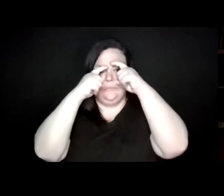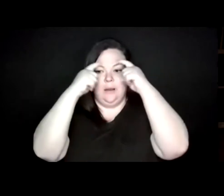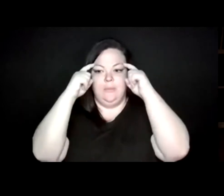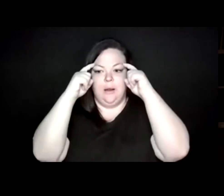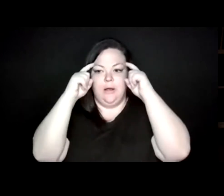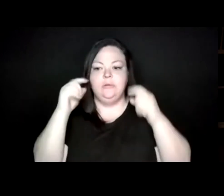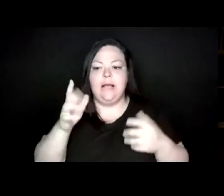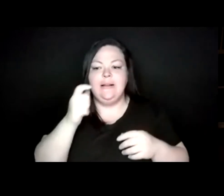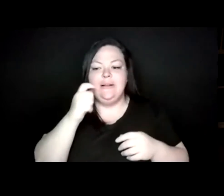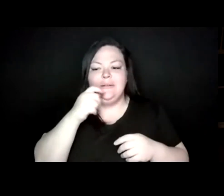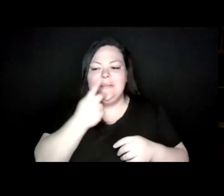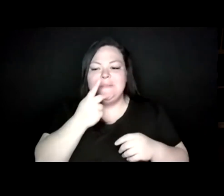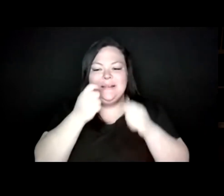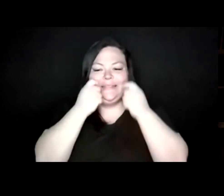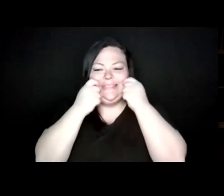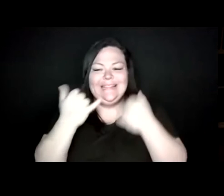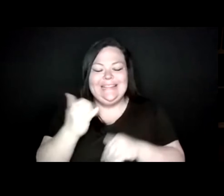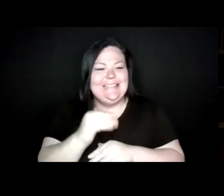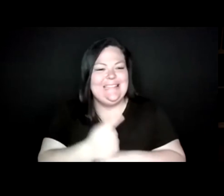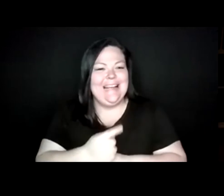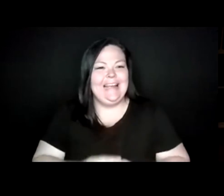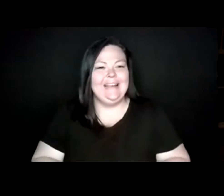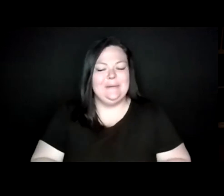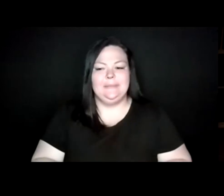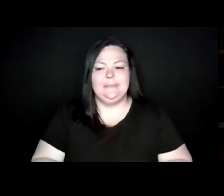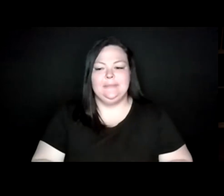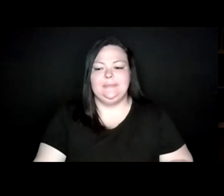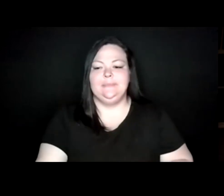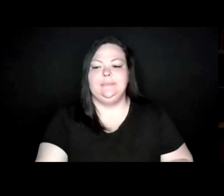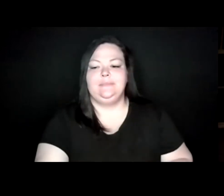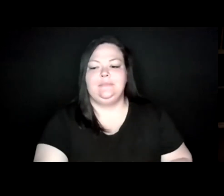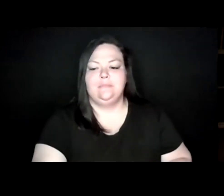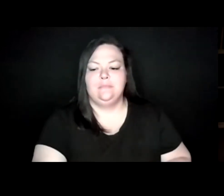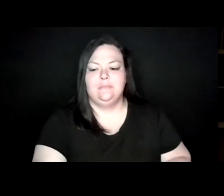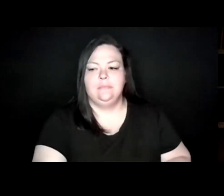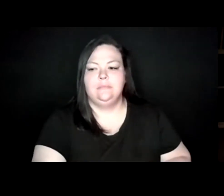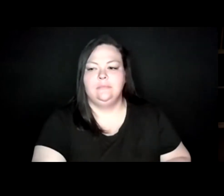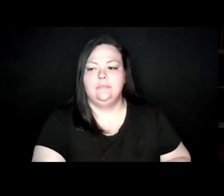skin today, behind me is a window and darkness outside and I'm wearing a, um, dark colored,